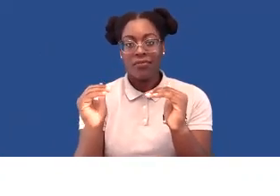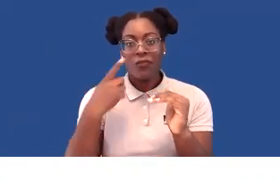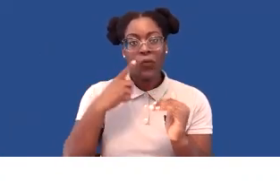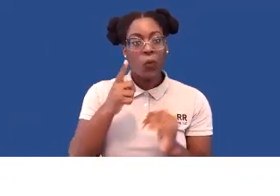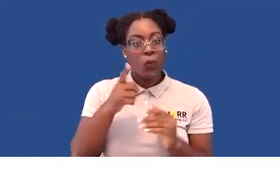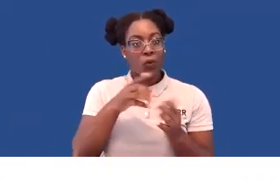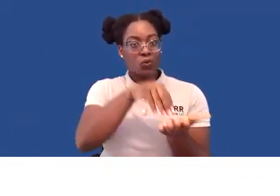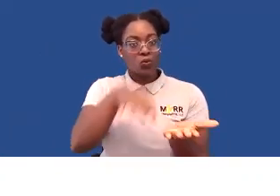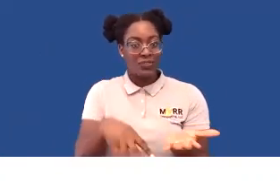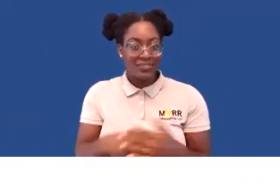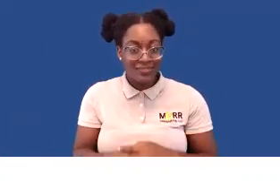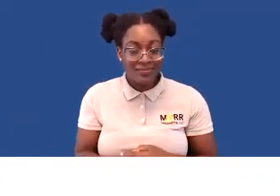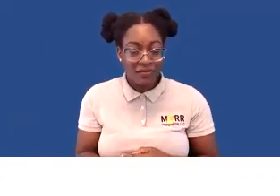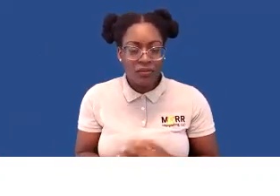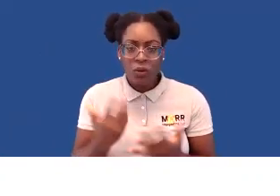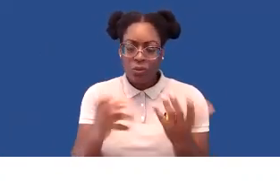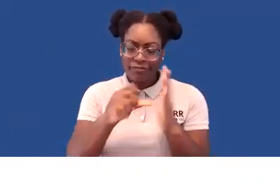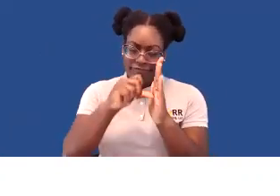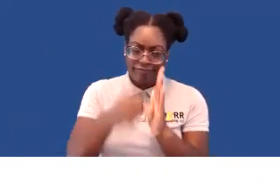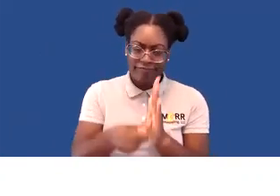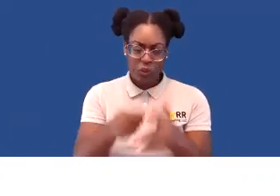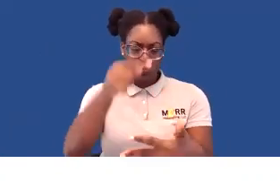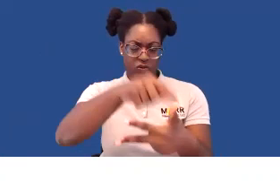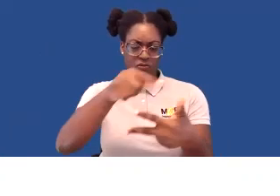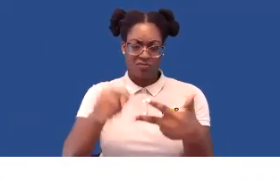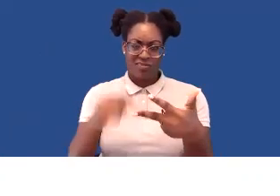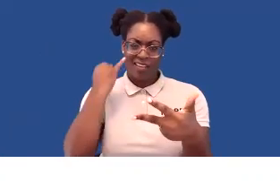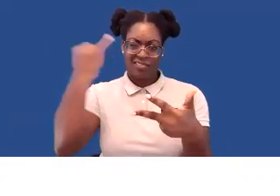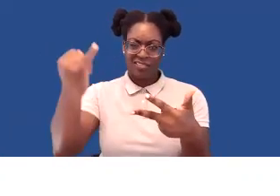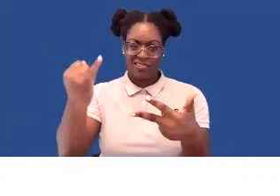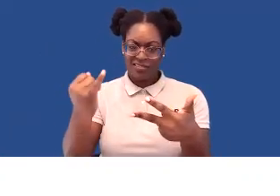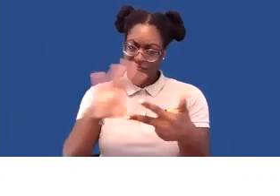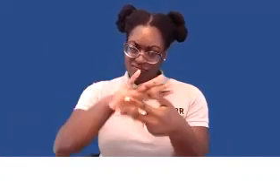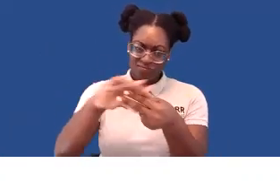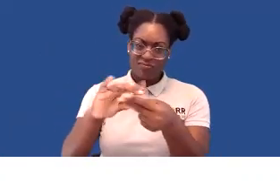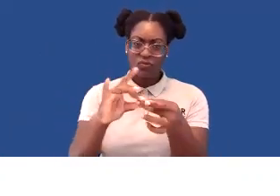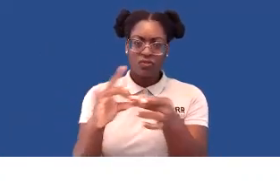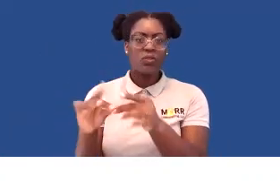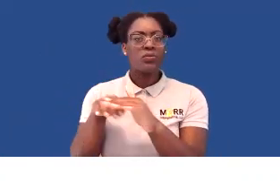And I really want to make sure that those ideas of accessibility and inclusivity and equity